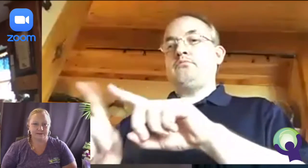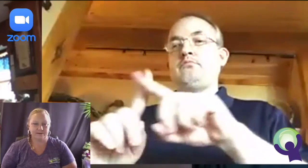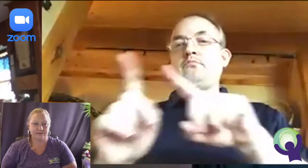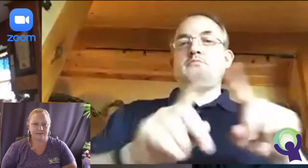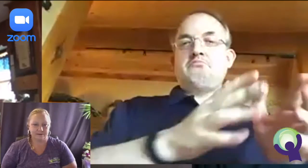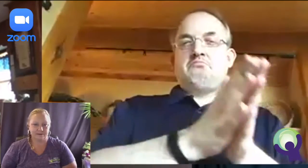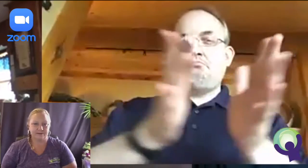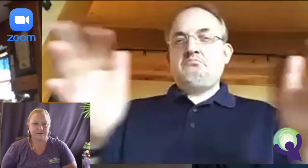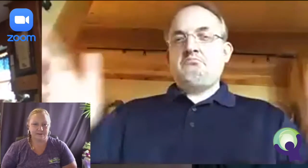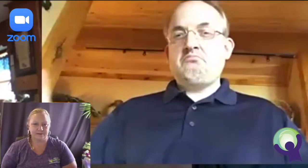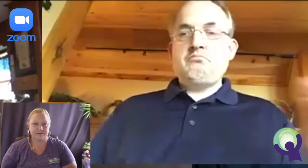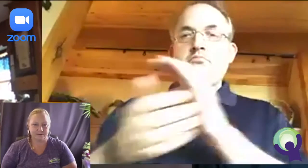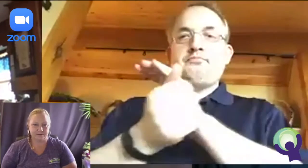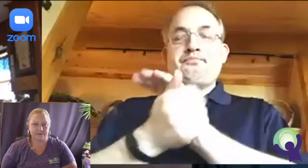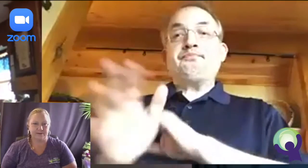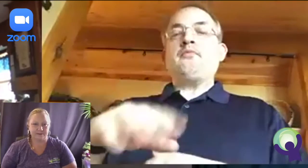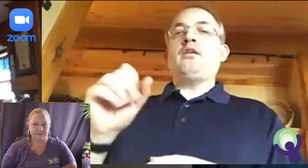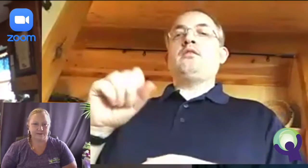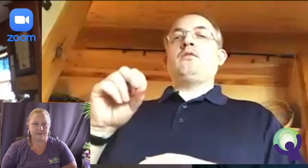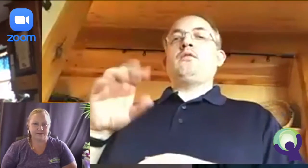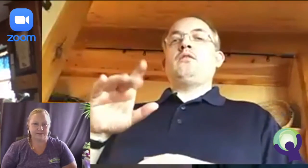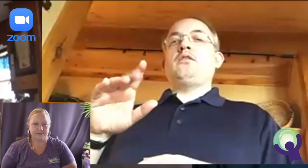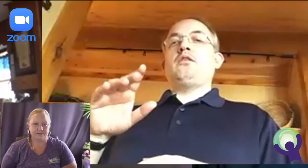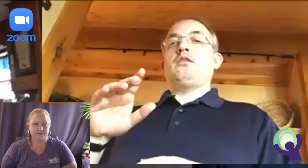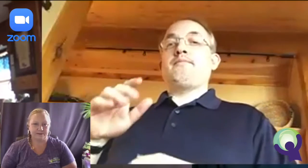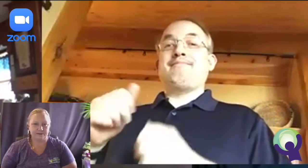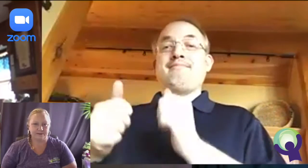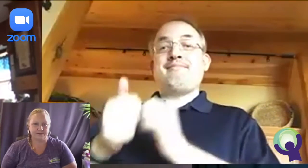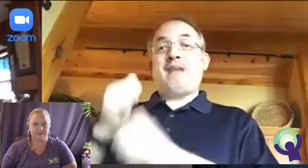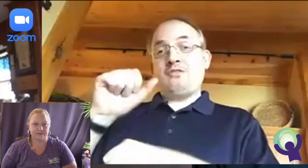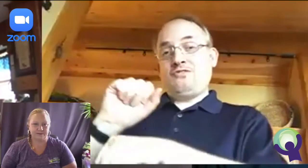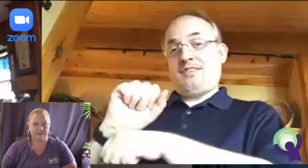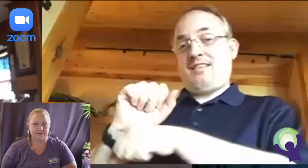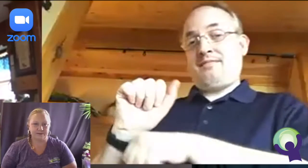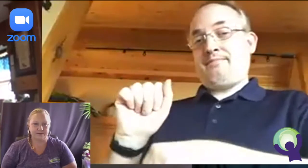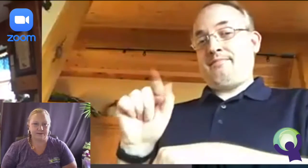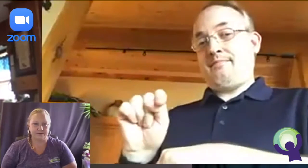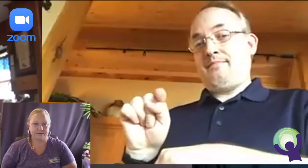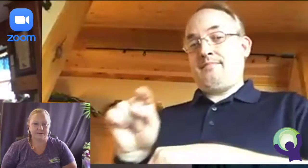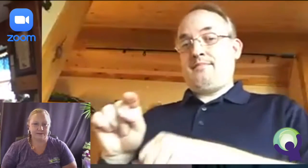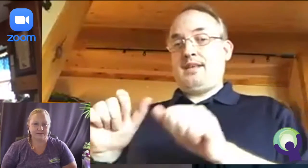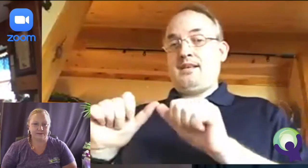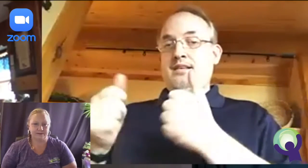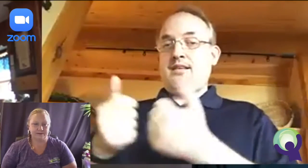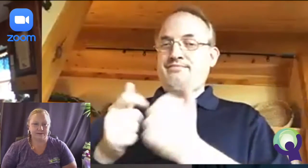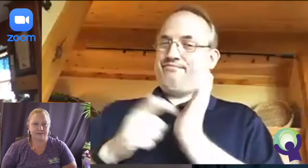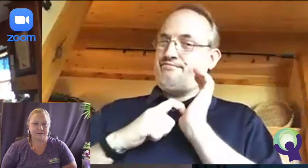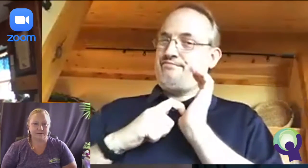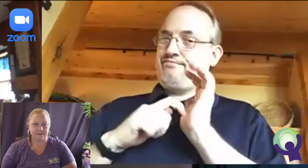learning braille, tactile signing, all of those skills come into play in working here.